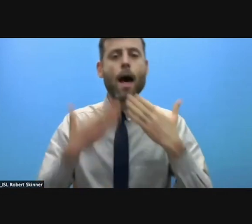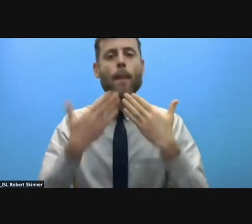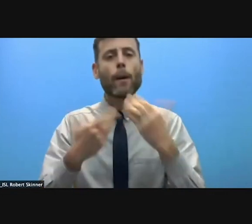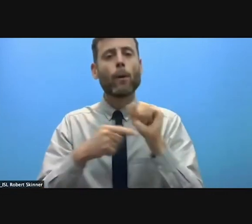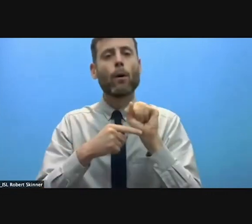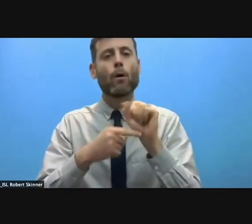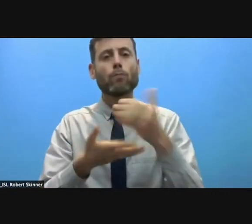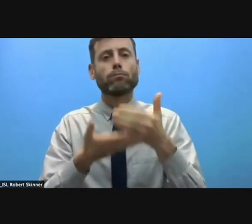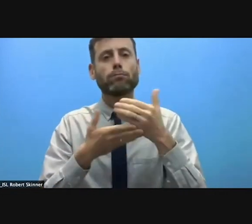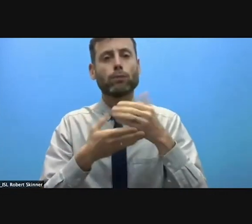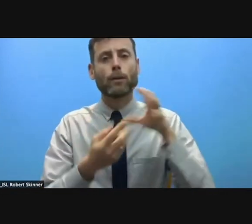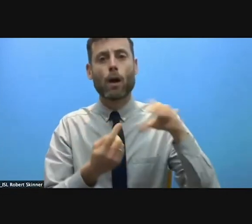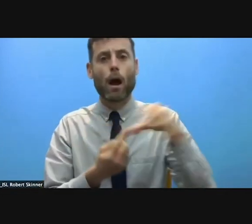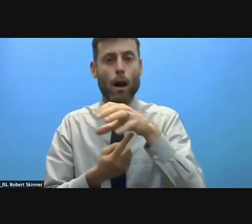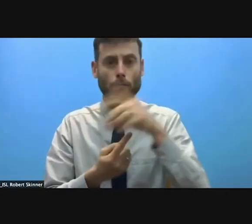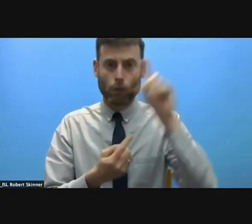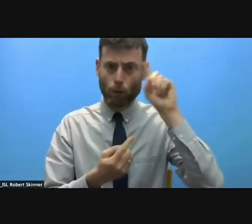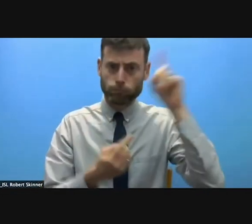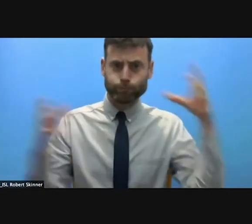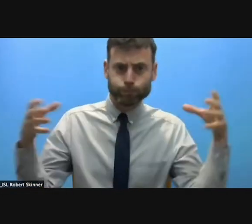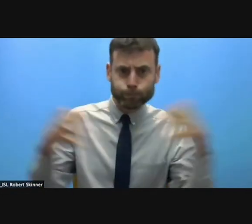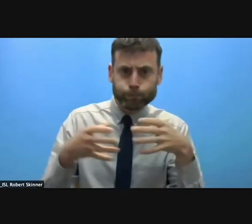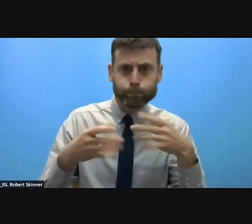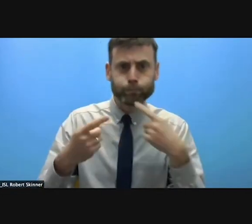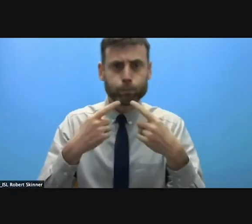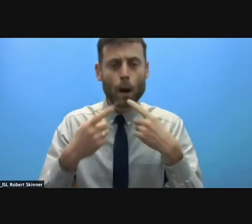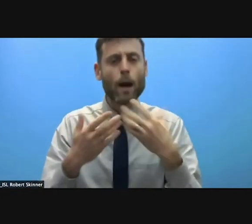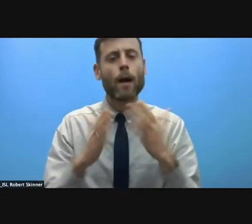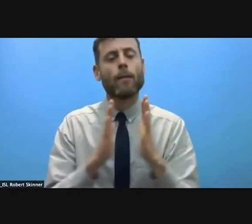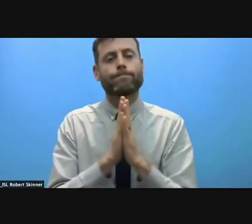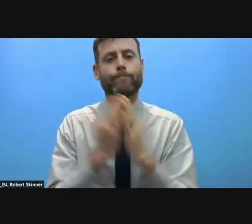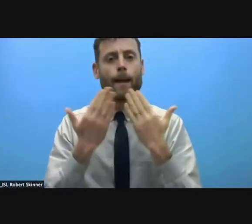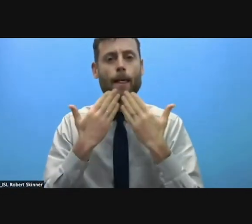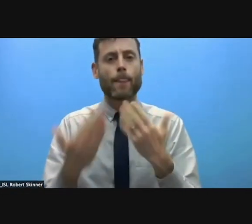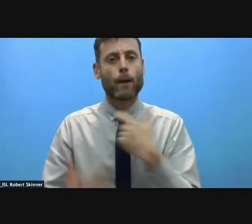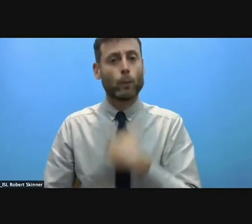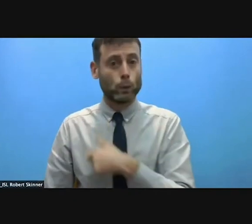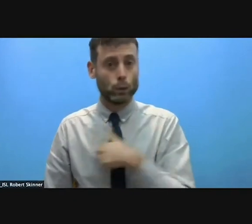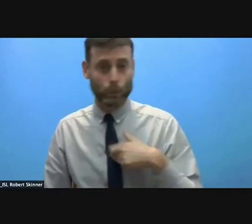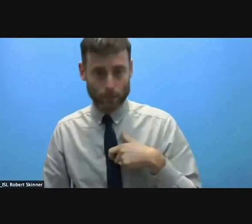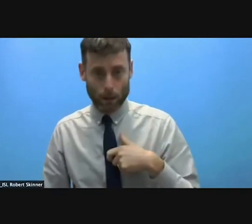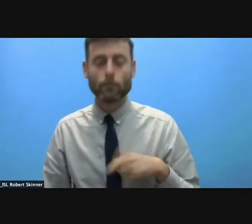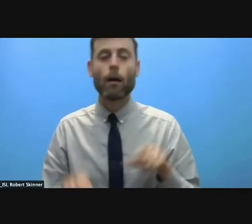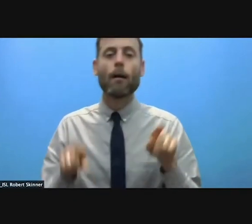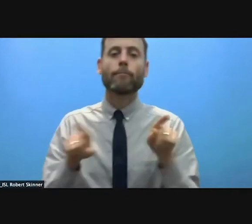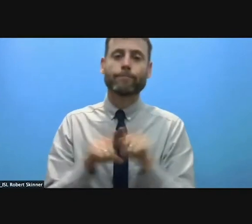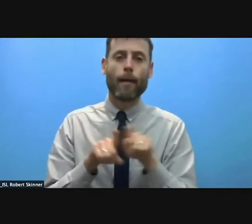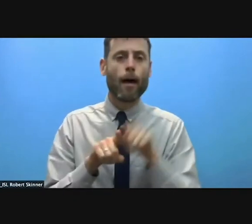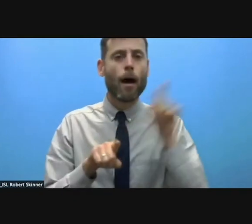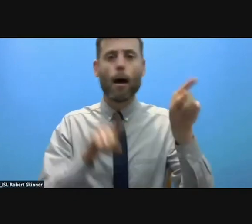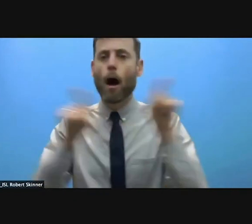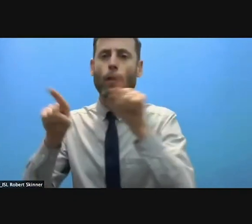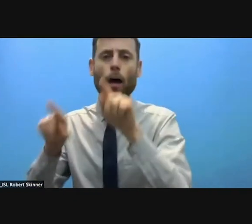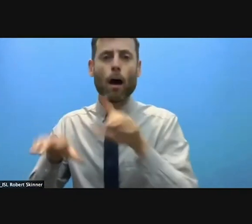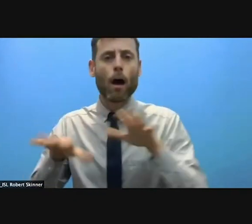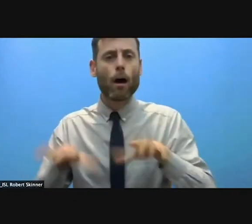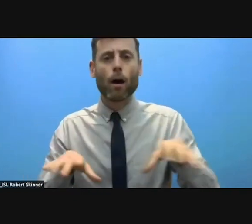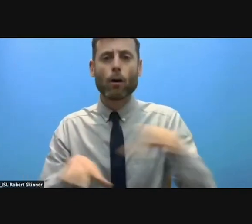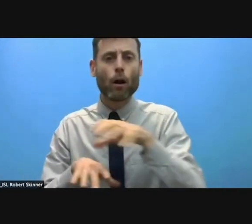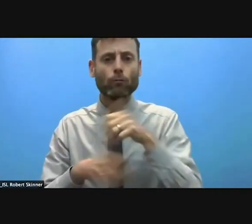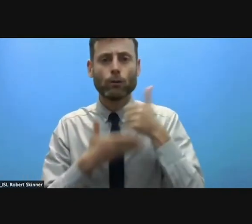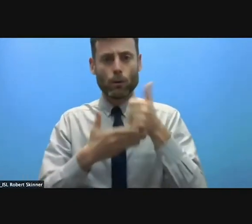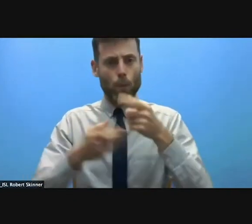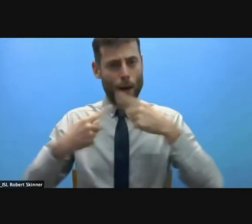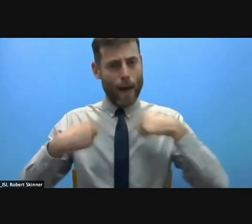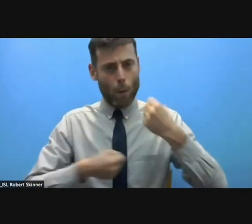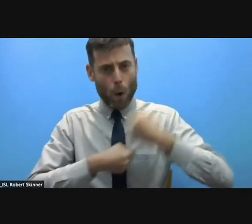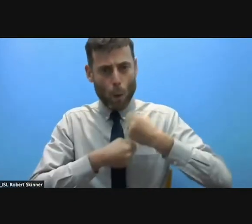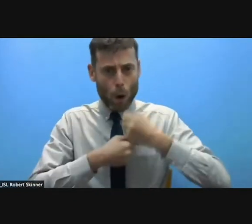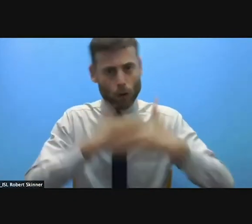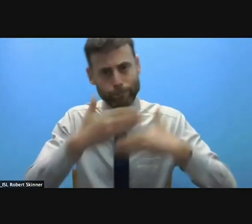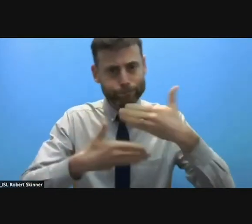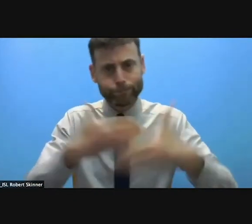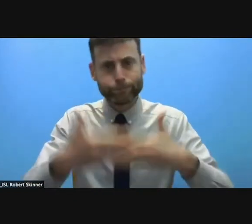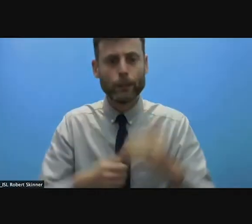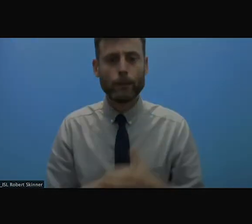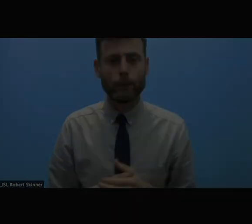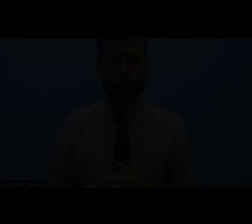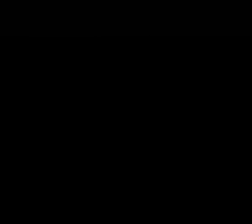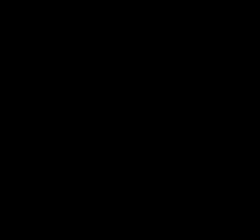to initiate this. Thanks to Switzerland and all the countries who have helped us on the way.